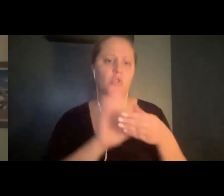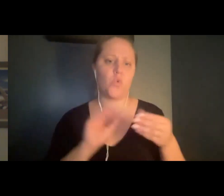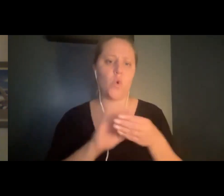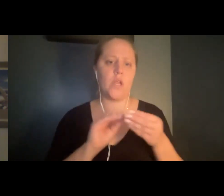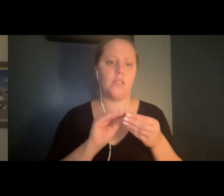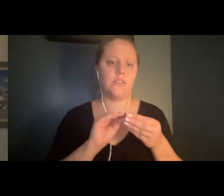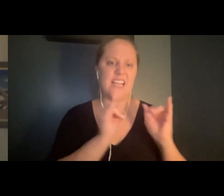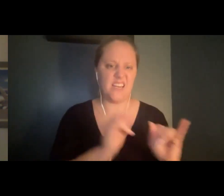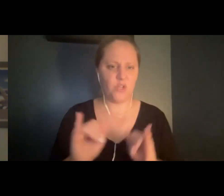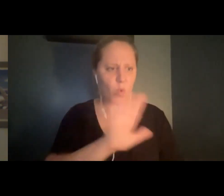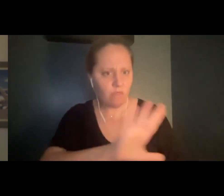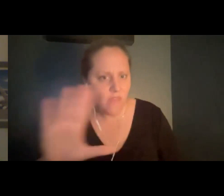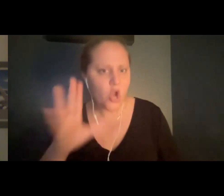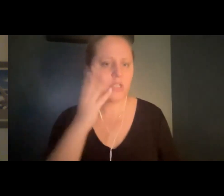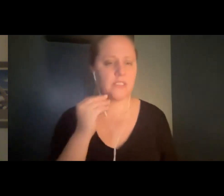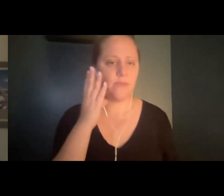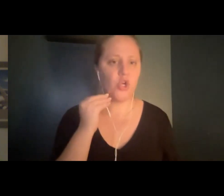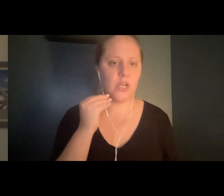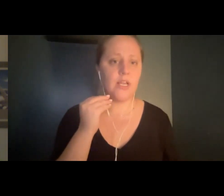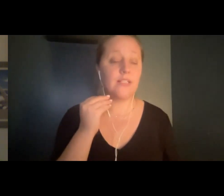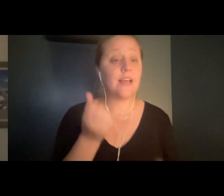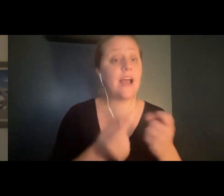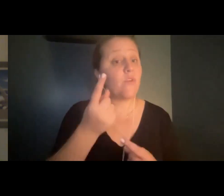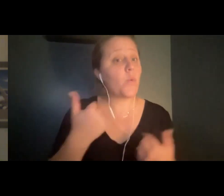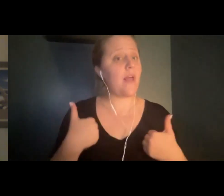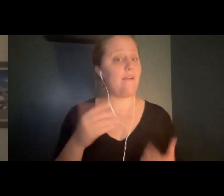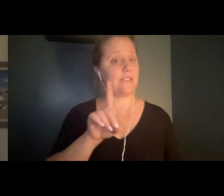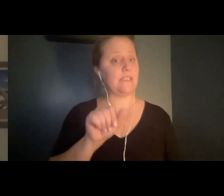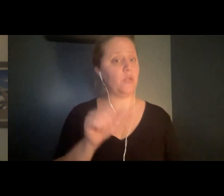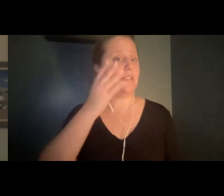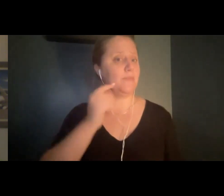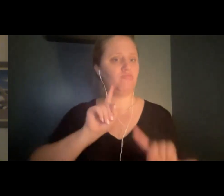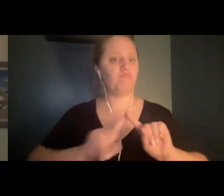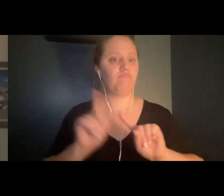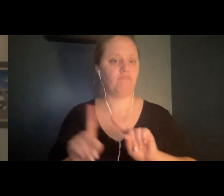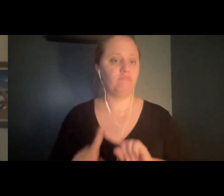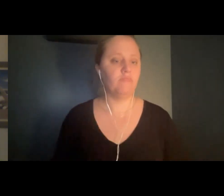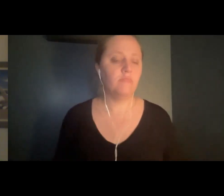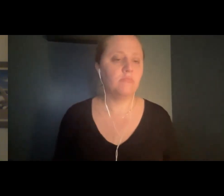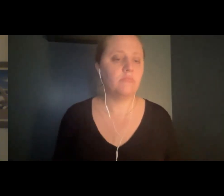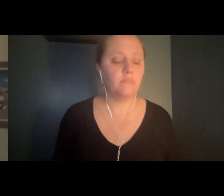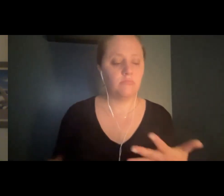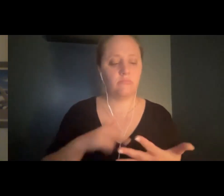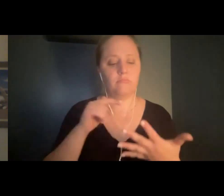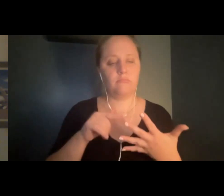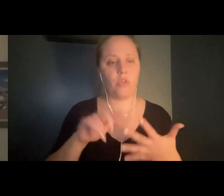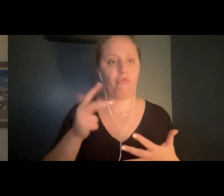disabilities in a different way. The third thing was is making your content accessible. So,